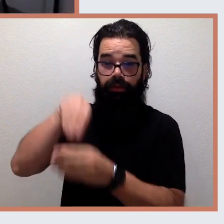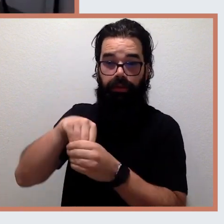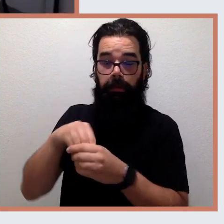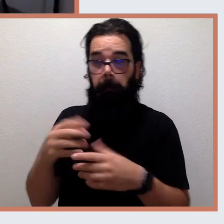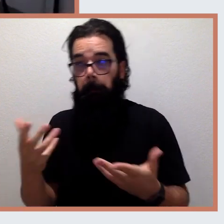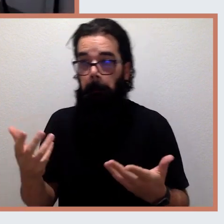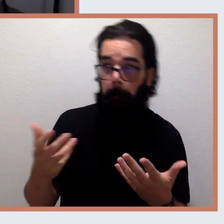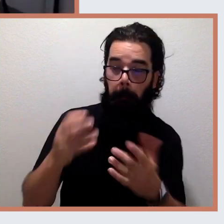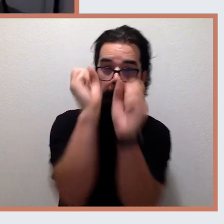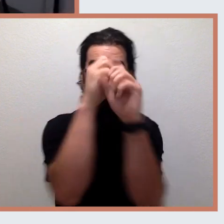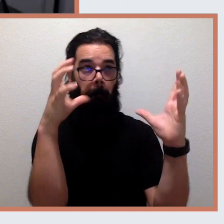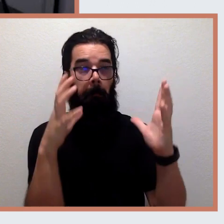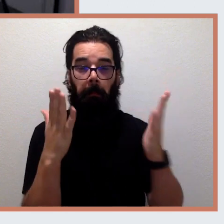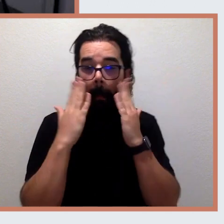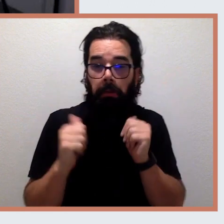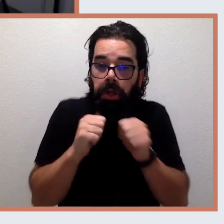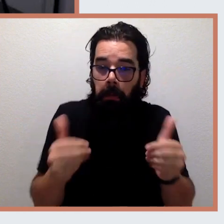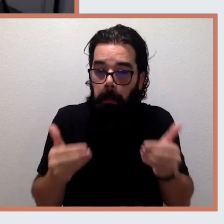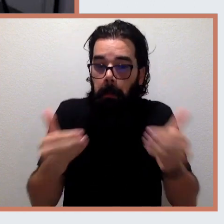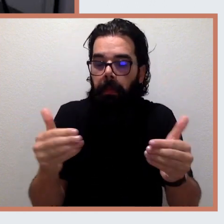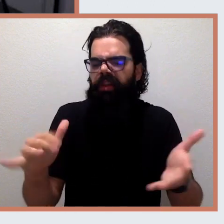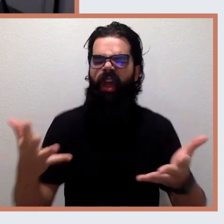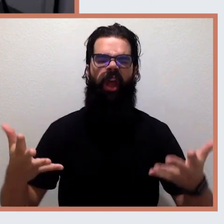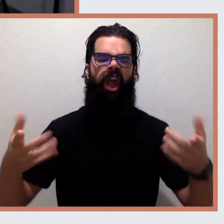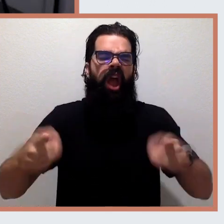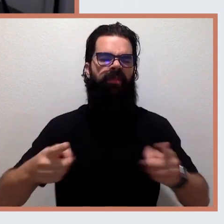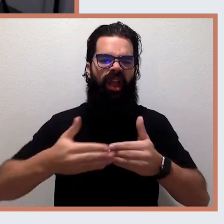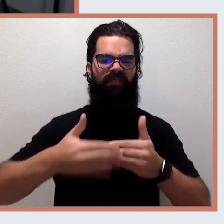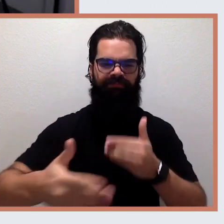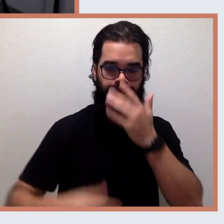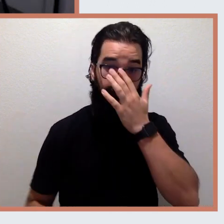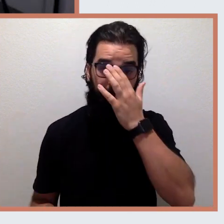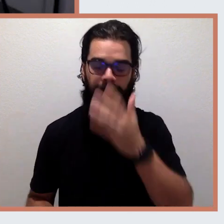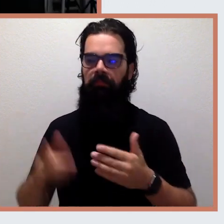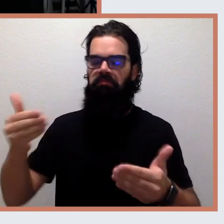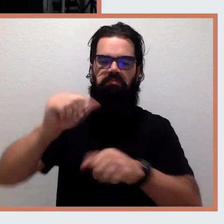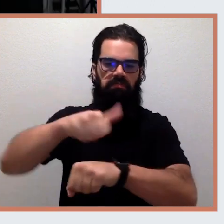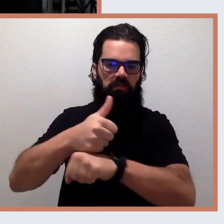You think he'll love that." And she goes, "Uh, pretty sure." So that's what happened.